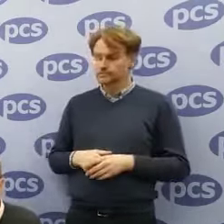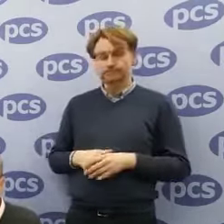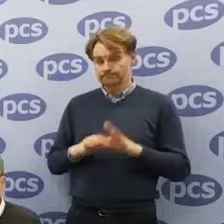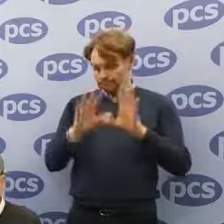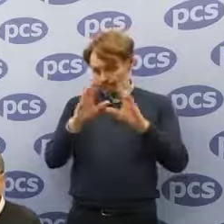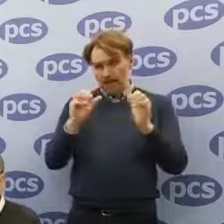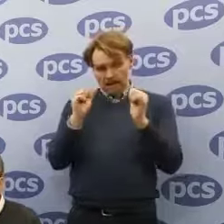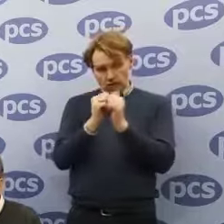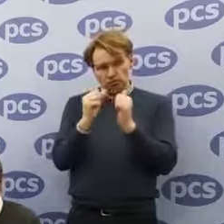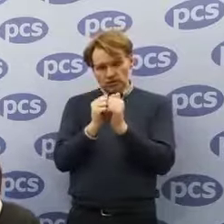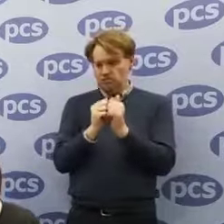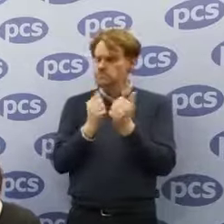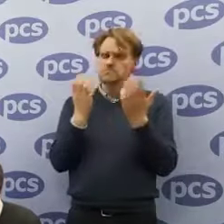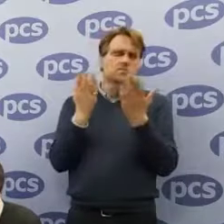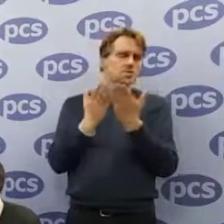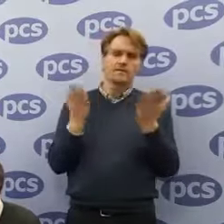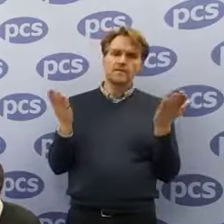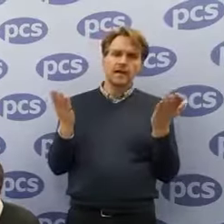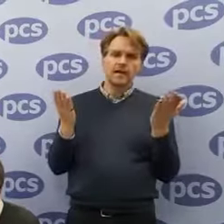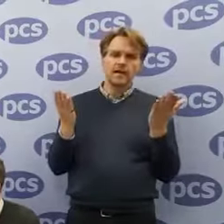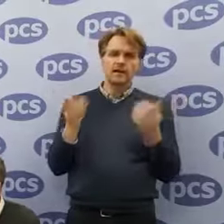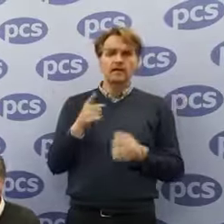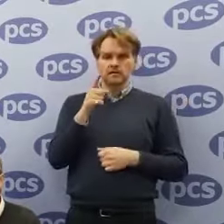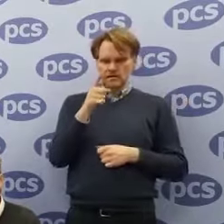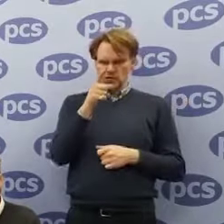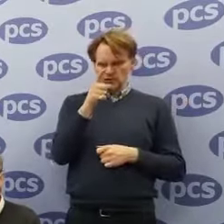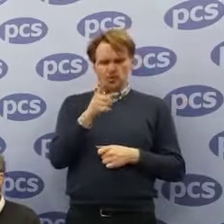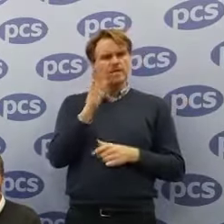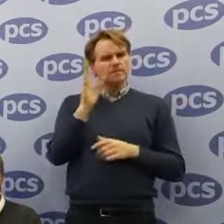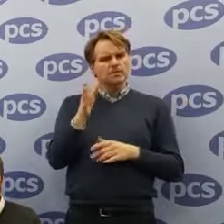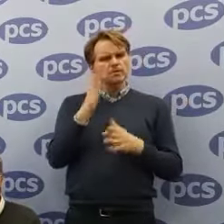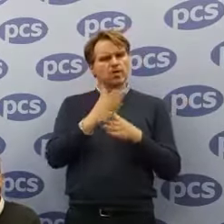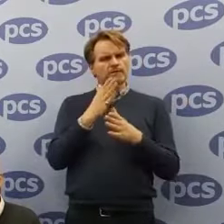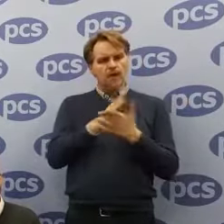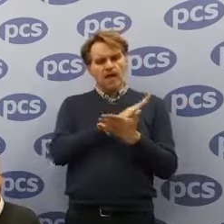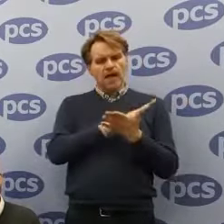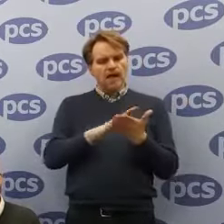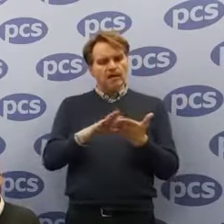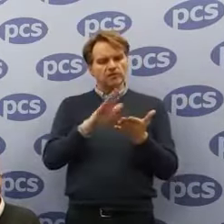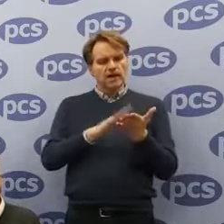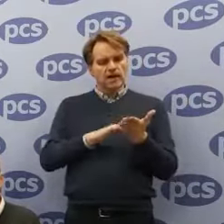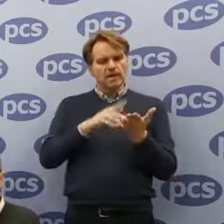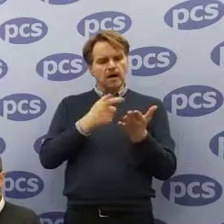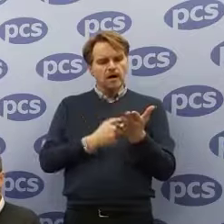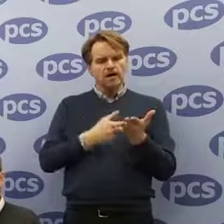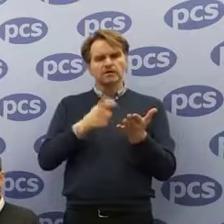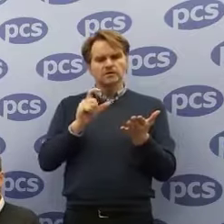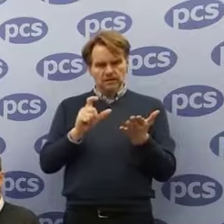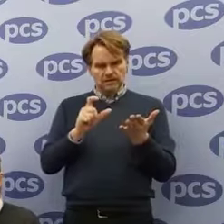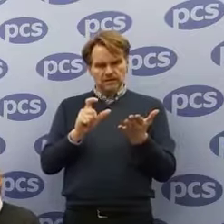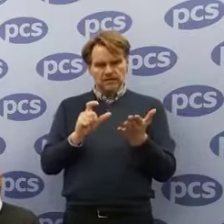I'm guessing here we're talking about an HMRC member there obviously are other government departments having closures, I must be clear the